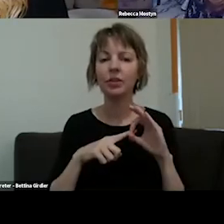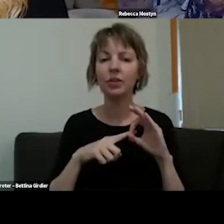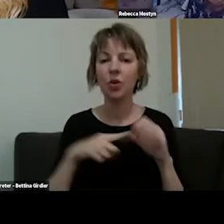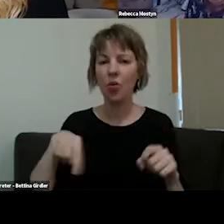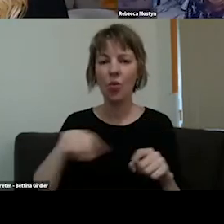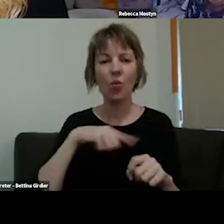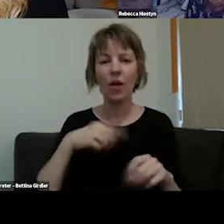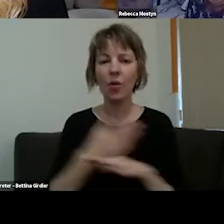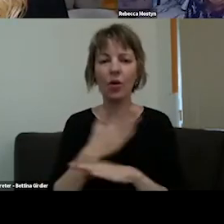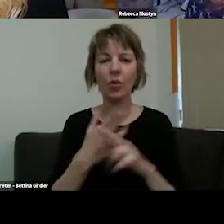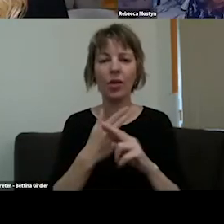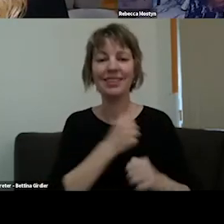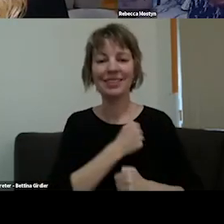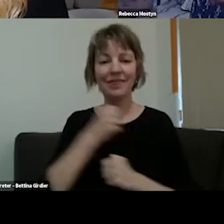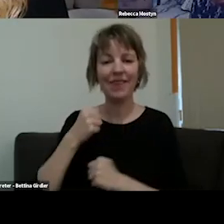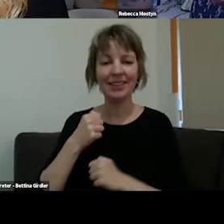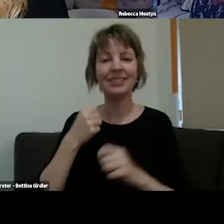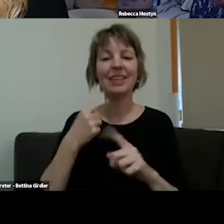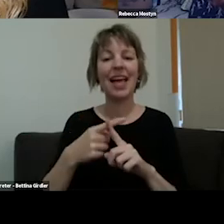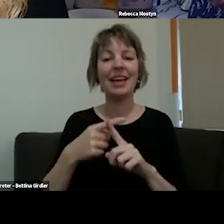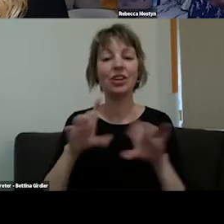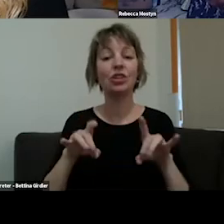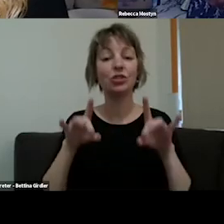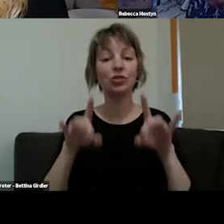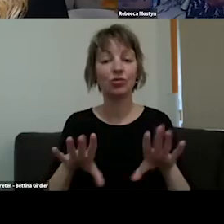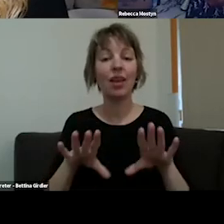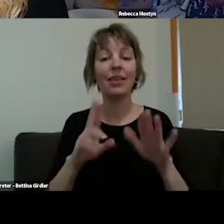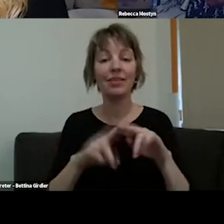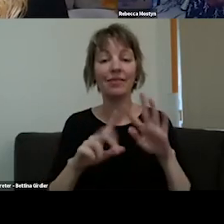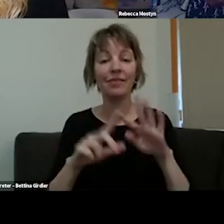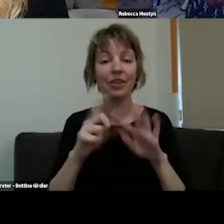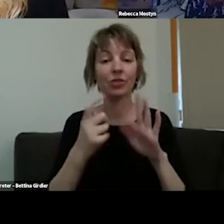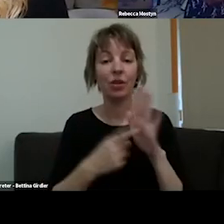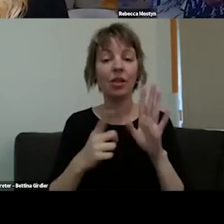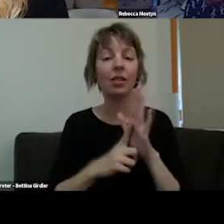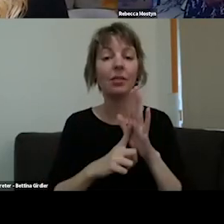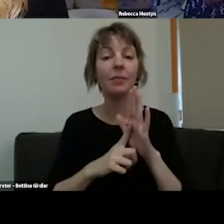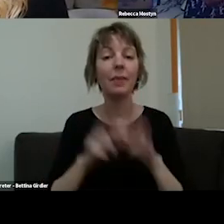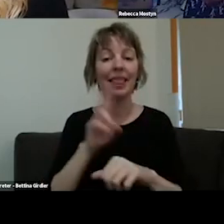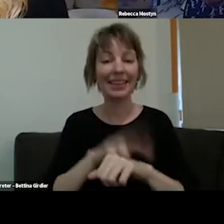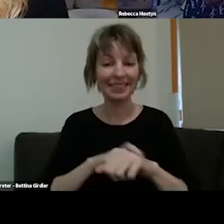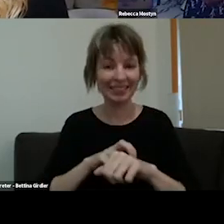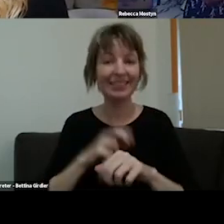with the Australian Federal Police and emergency services and what we find,